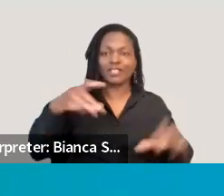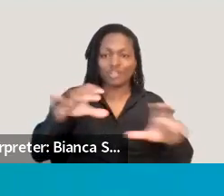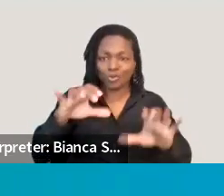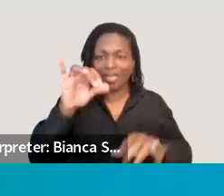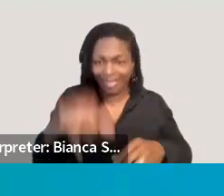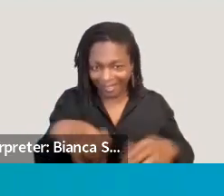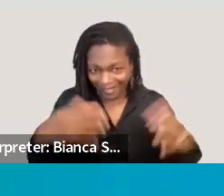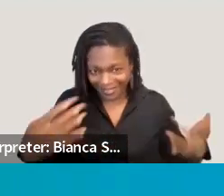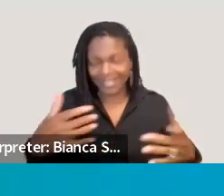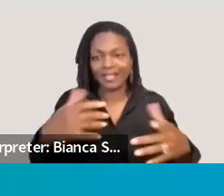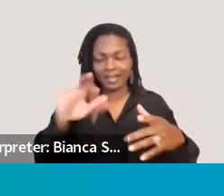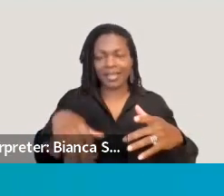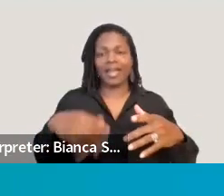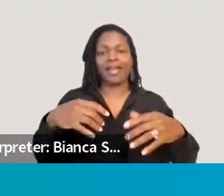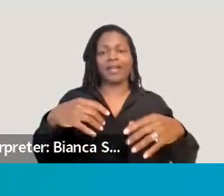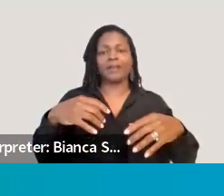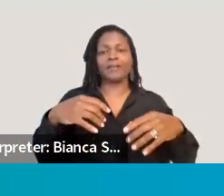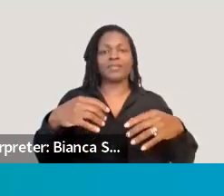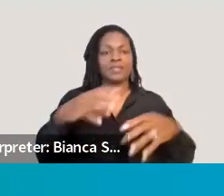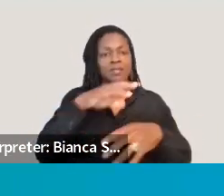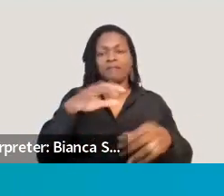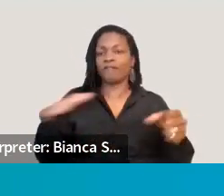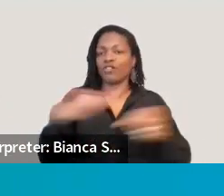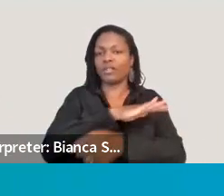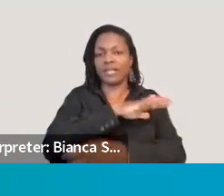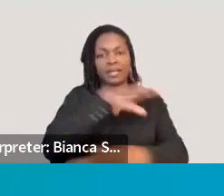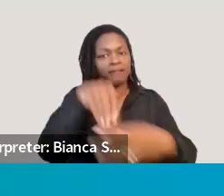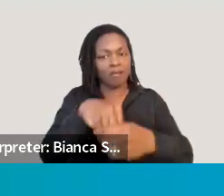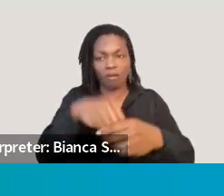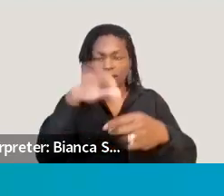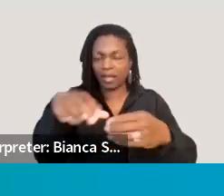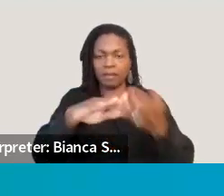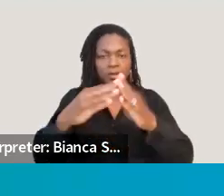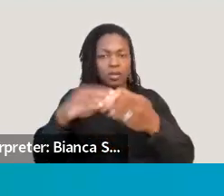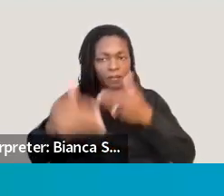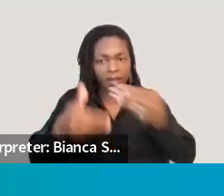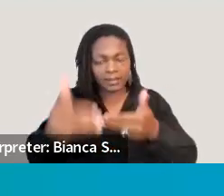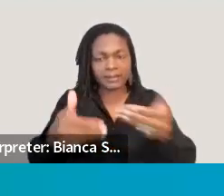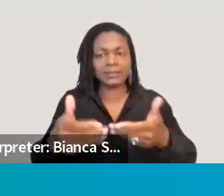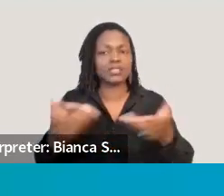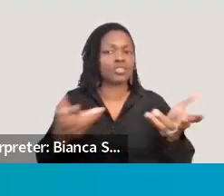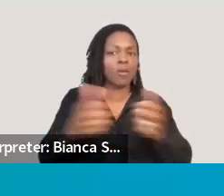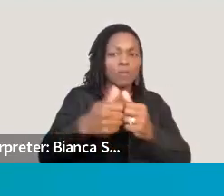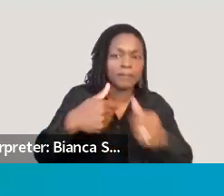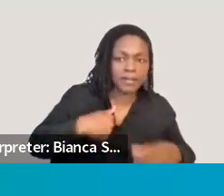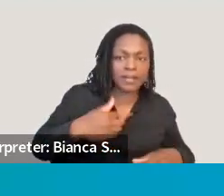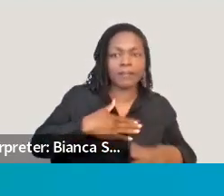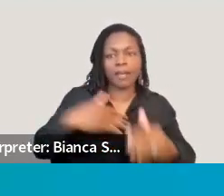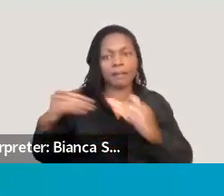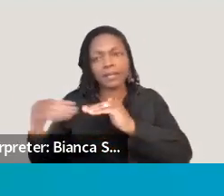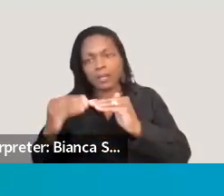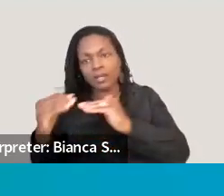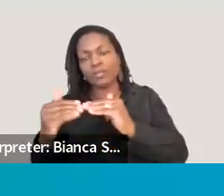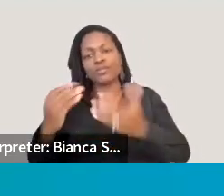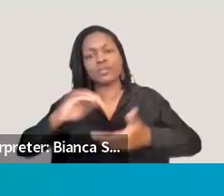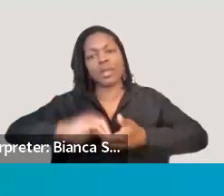It's completely engaged in the community process. It's talking to me and my peers, my colleagues, and the clinicians.